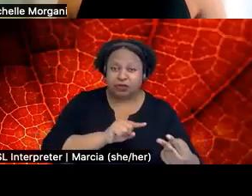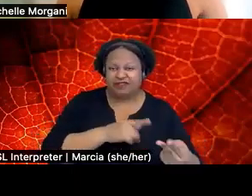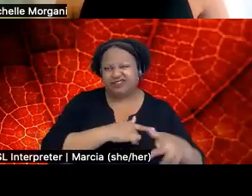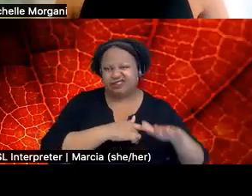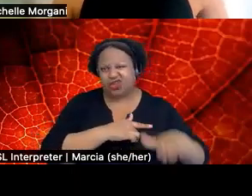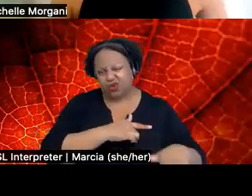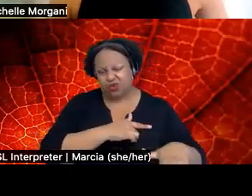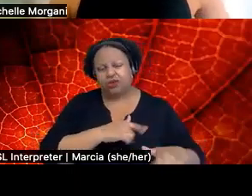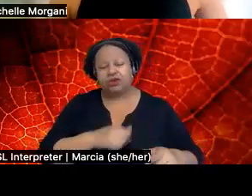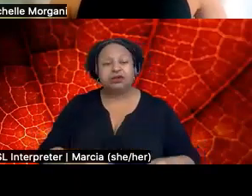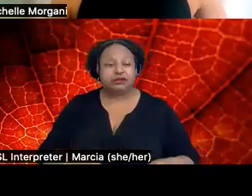Next slide please.